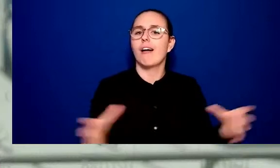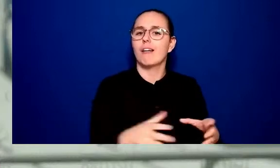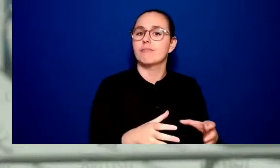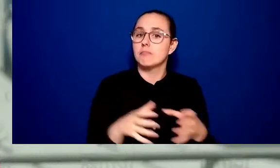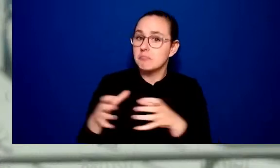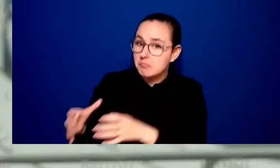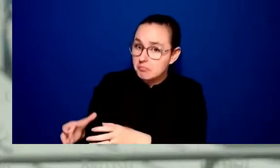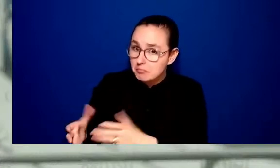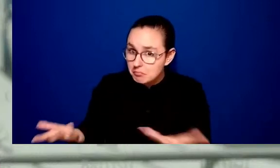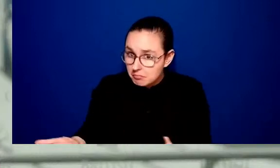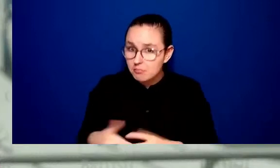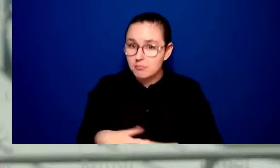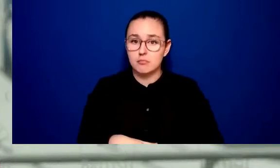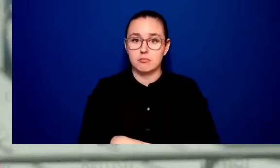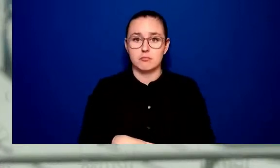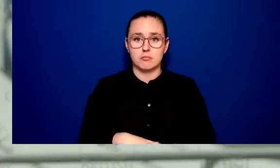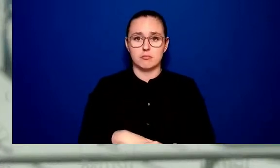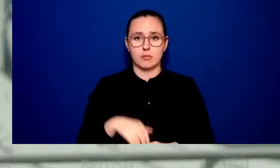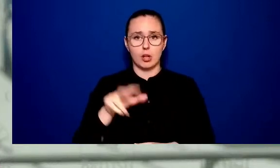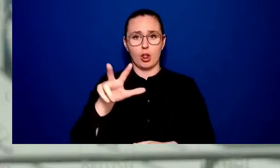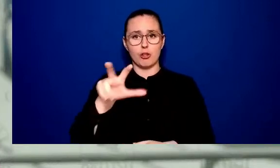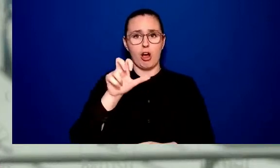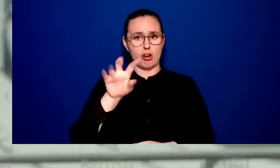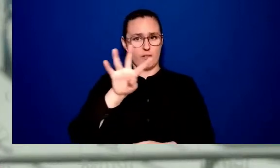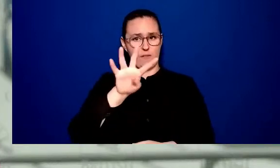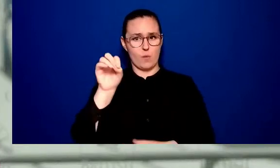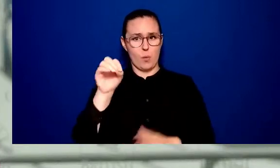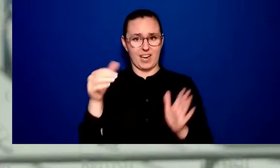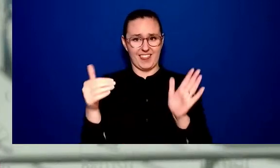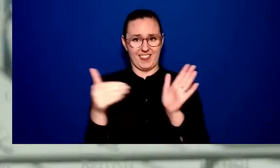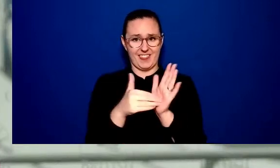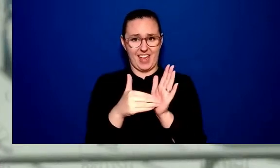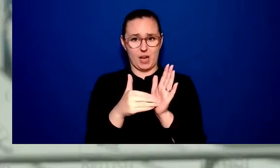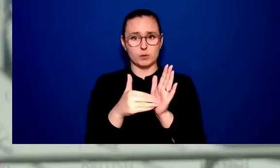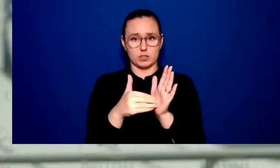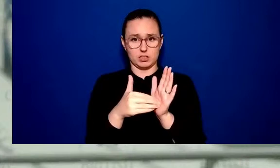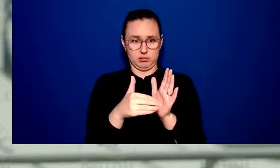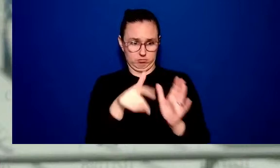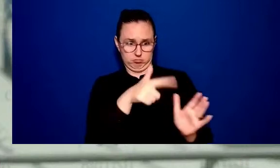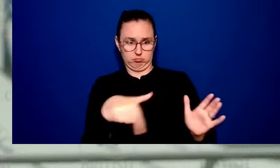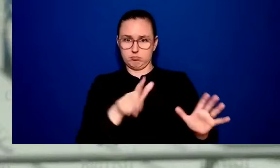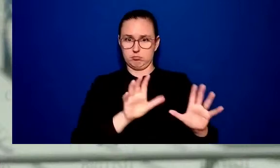five and 11 across British Columbia. So yes, of course,